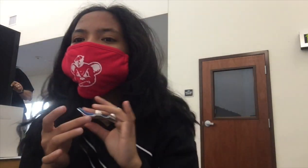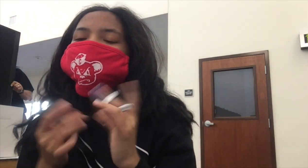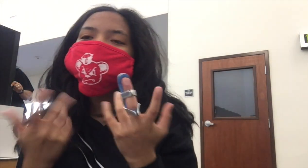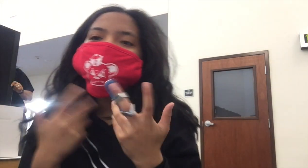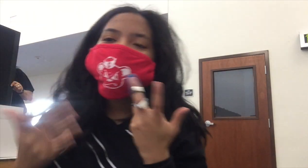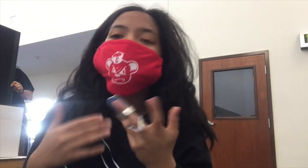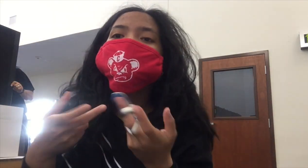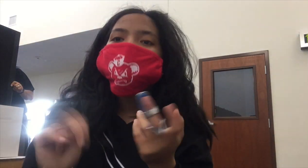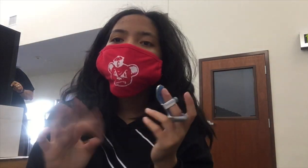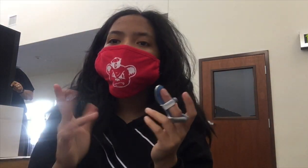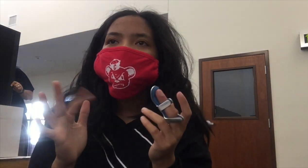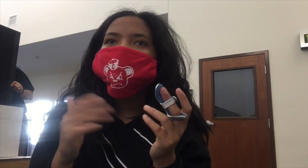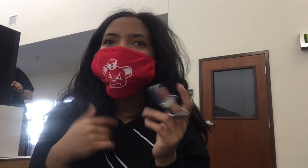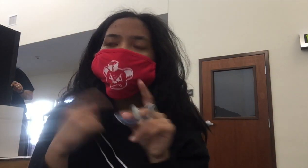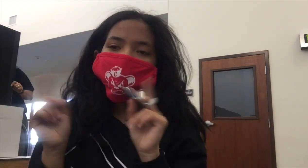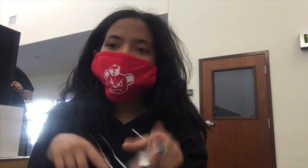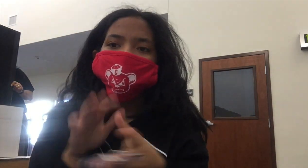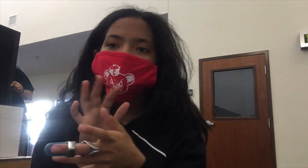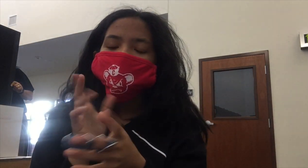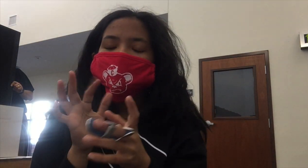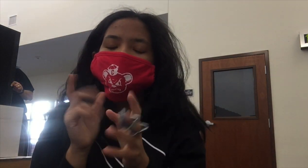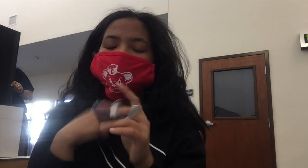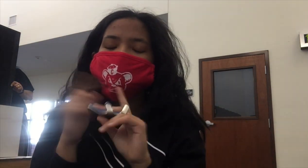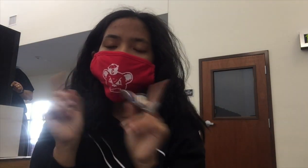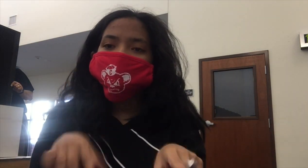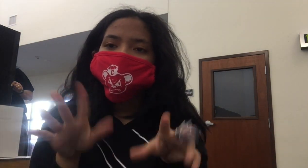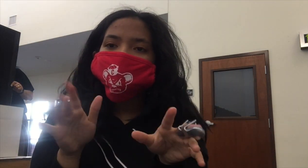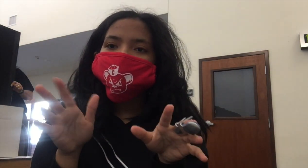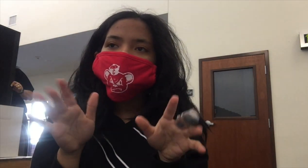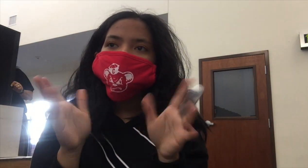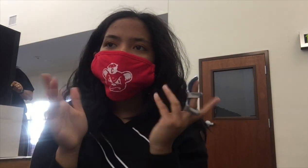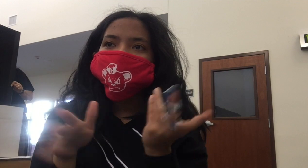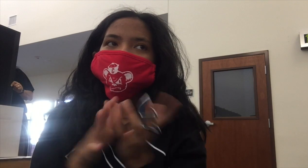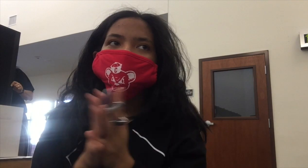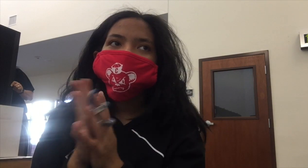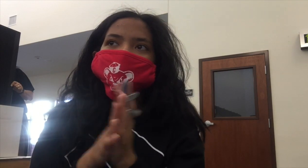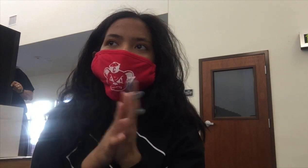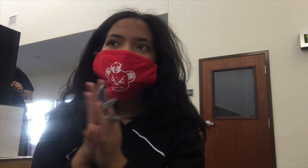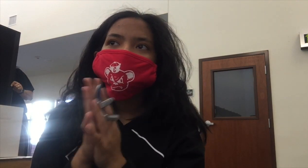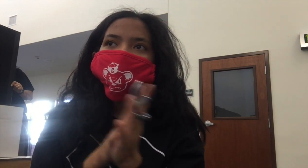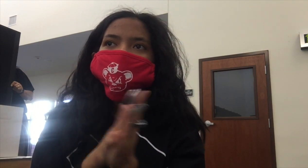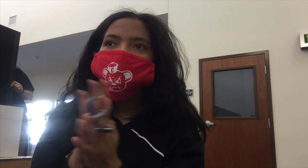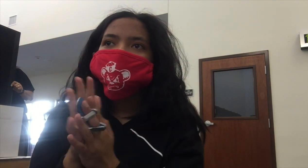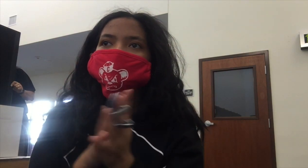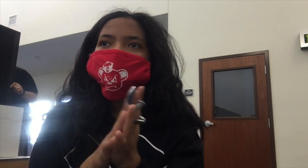so just having great conversations from a counselor. With Steve and then I don't know.